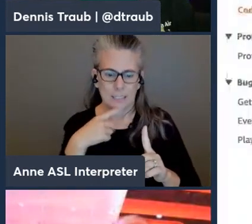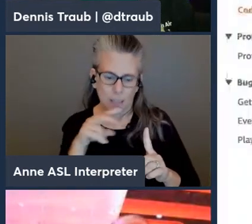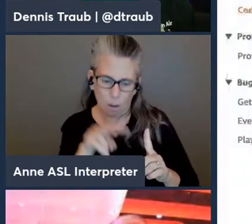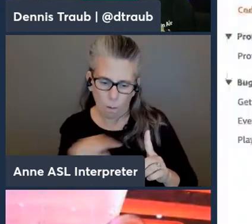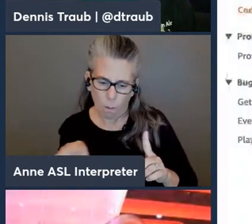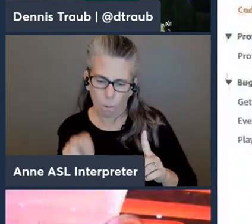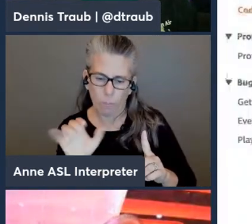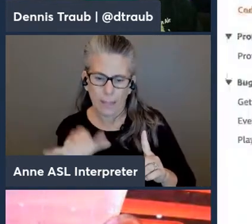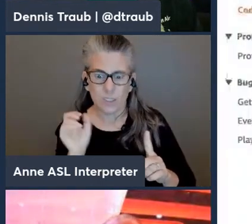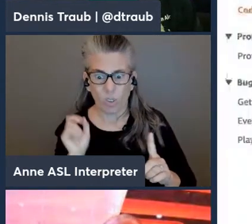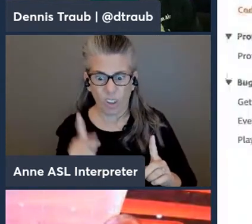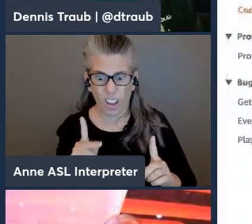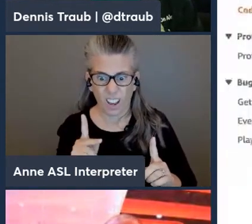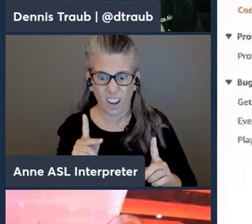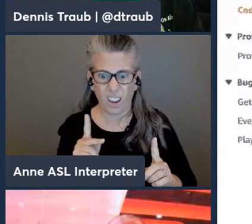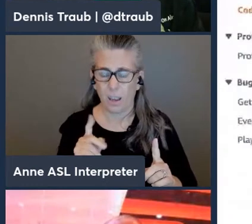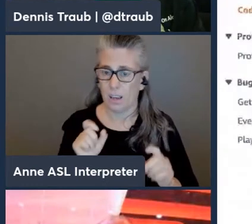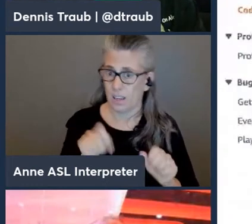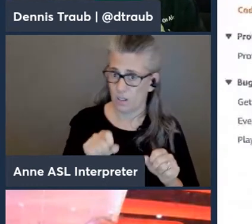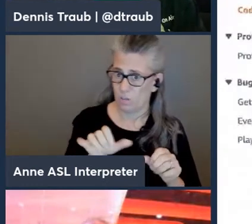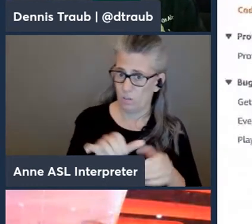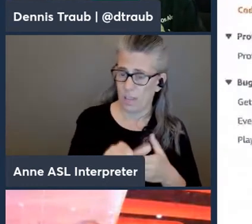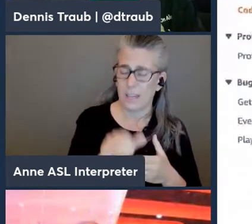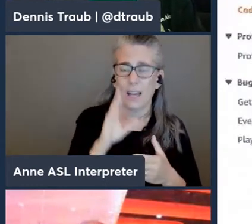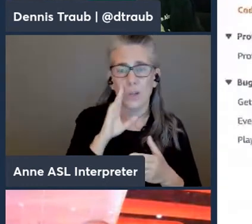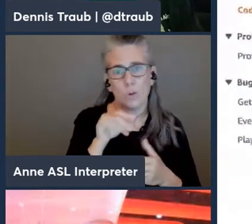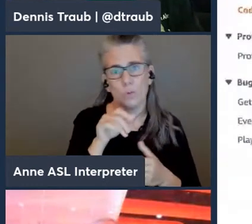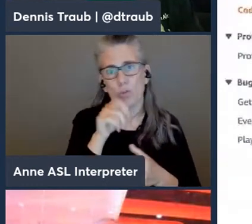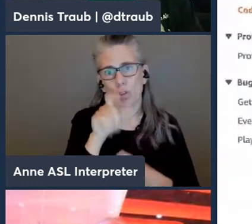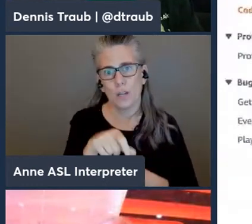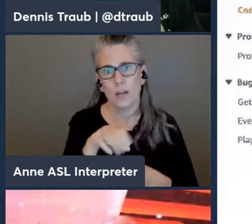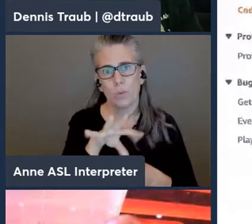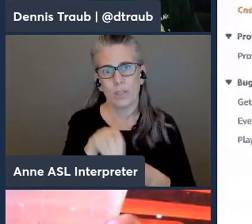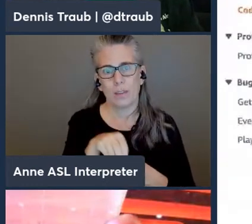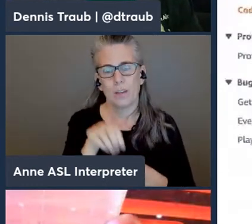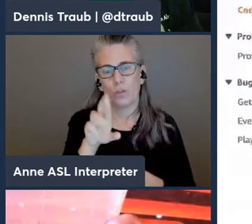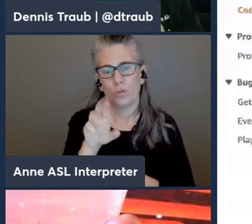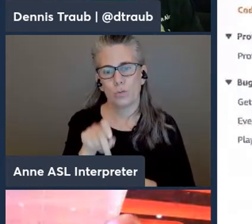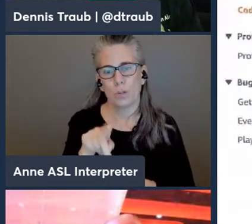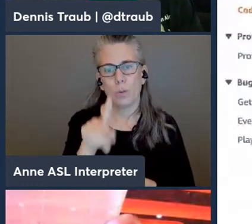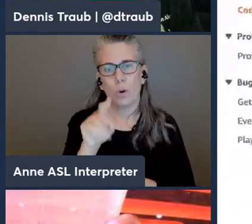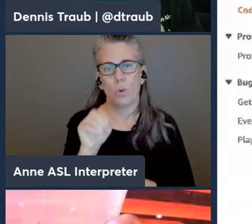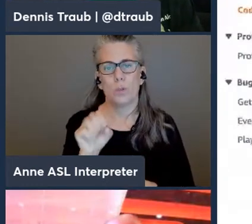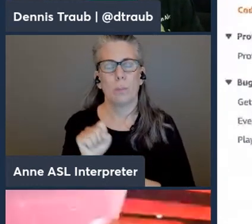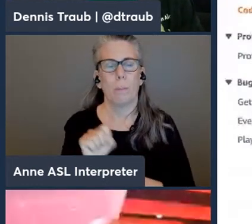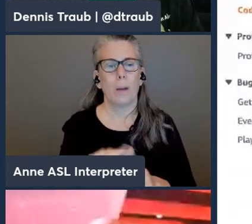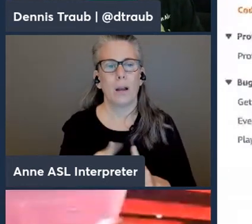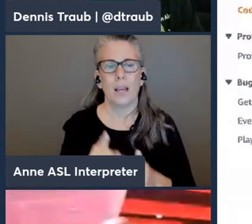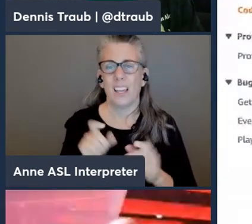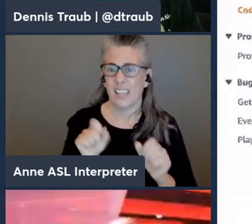your credentials in repose, but like, let's say that there's no other way. Can you just say like, "Yeah, this is fine?" Yeah.